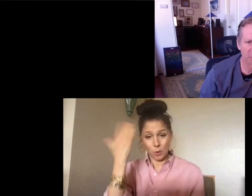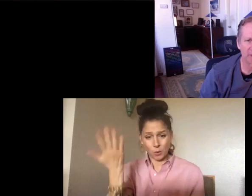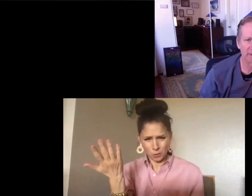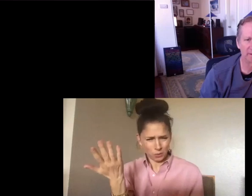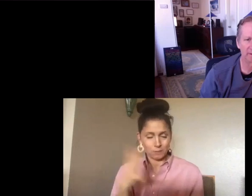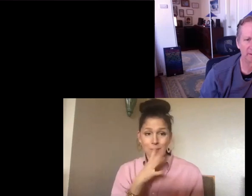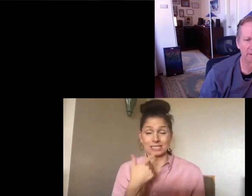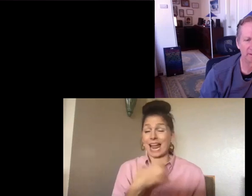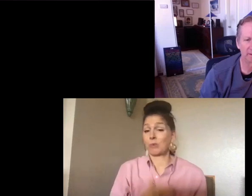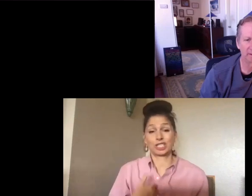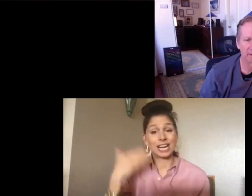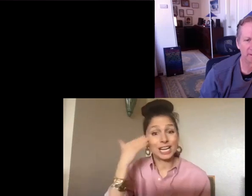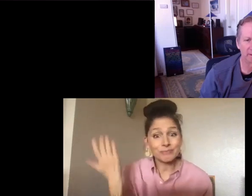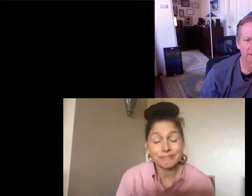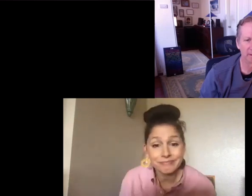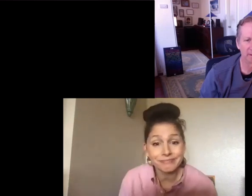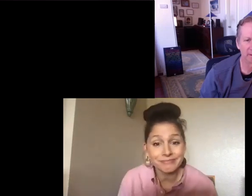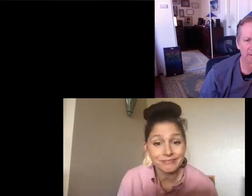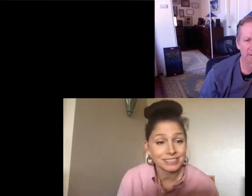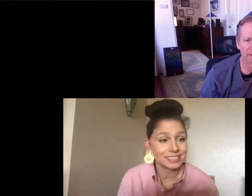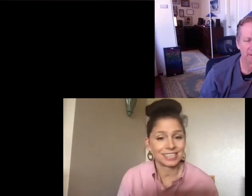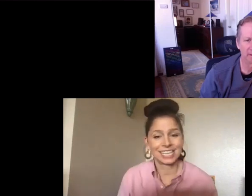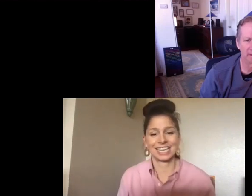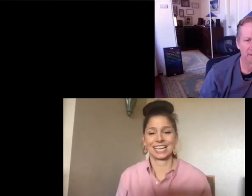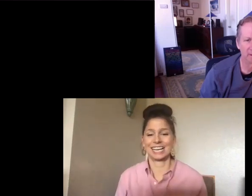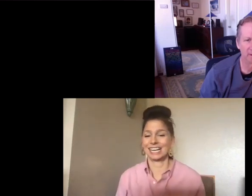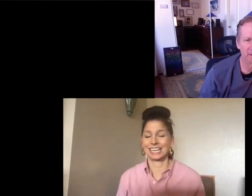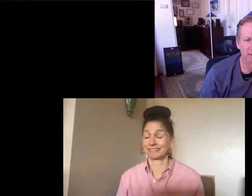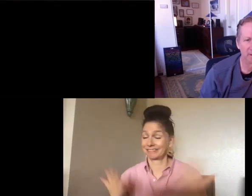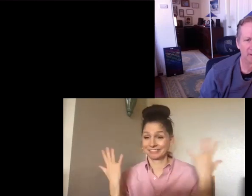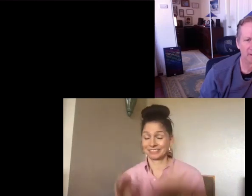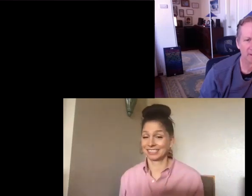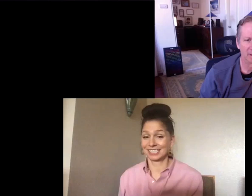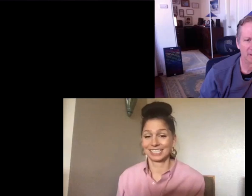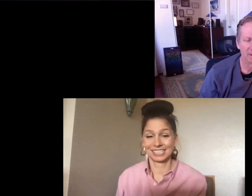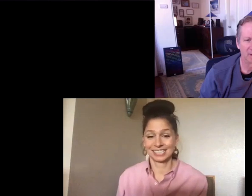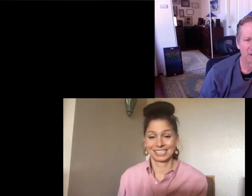"Mom, how did I know?," and she said, "I wish I knew." So I don't know.